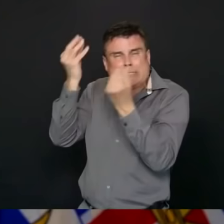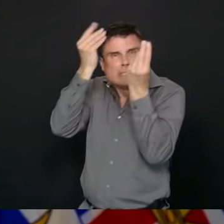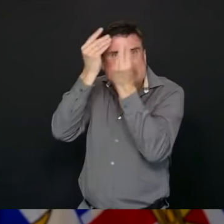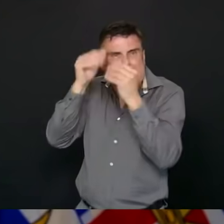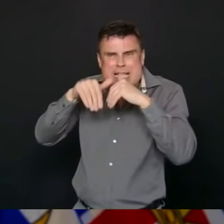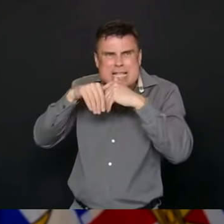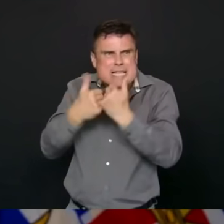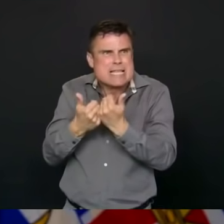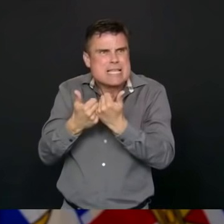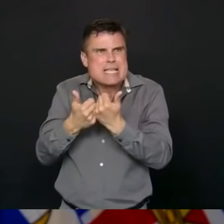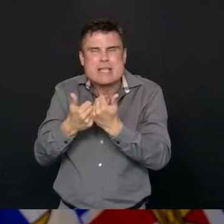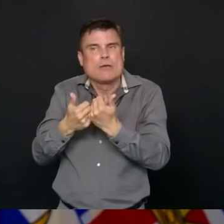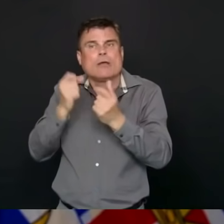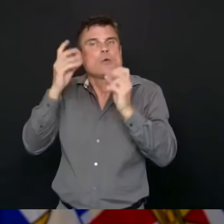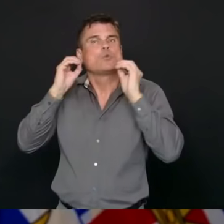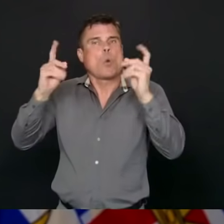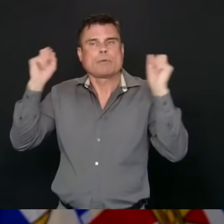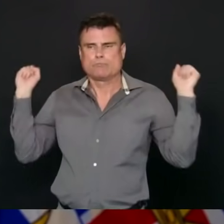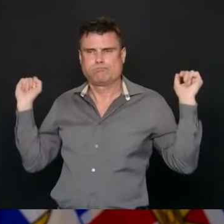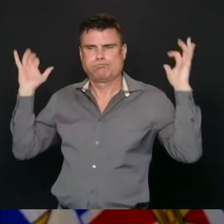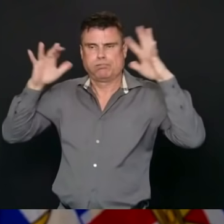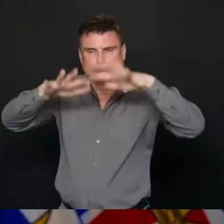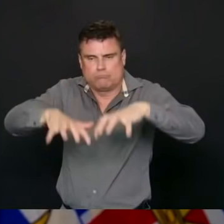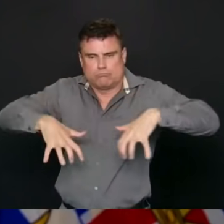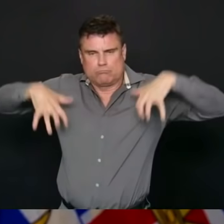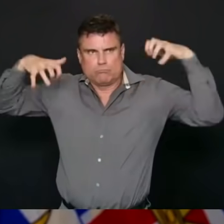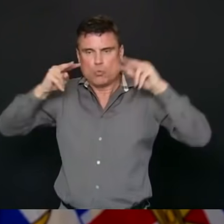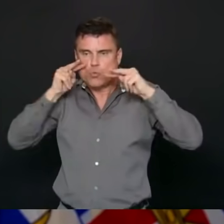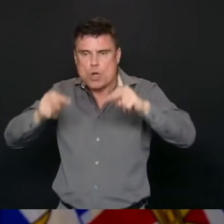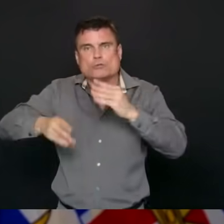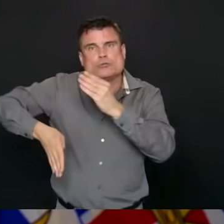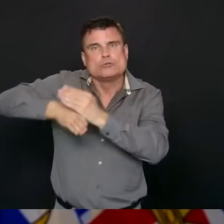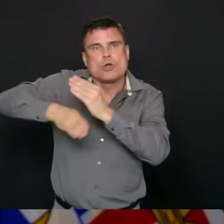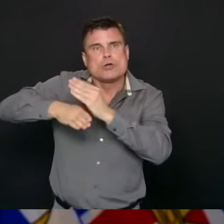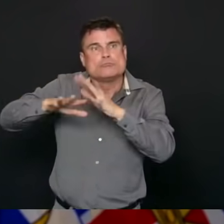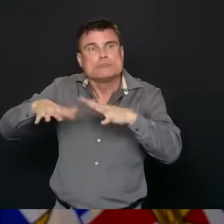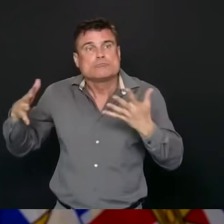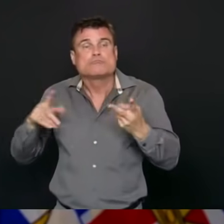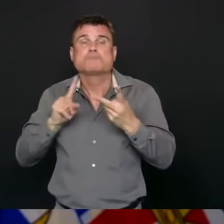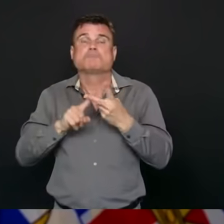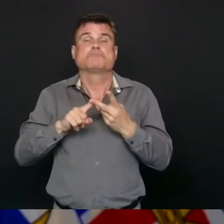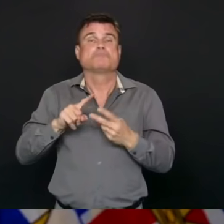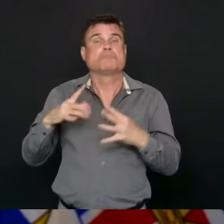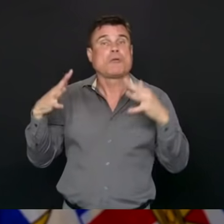sports come back but without the crowd, the mass gatherings in